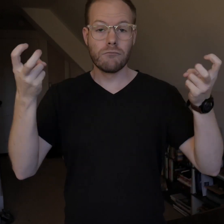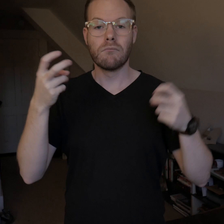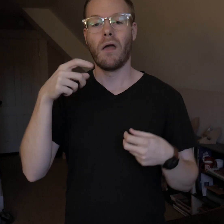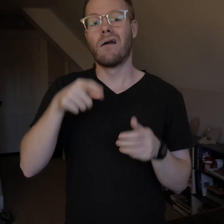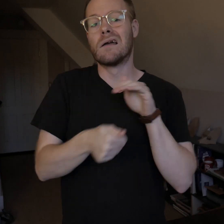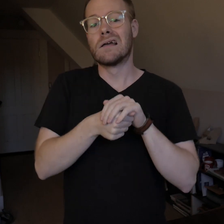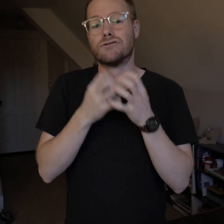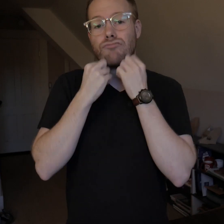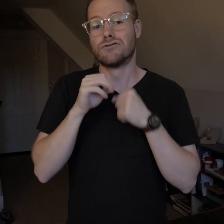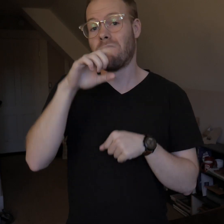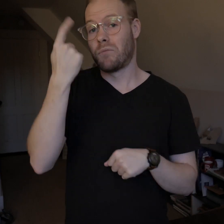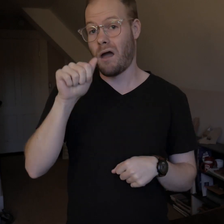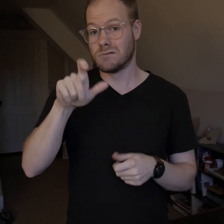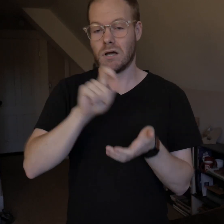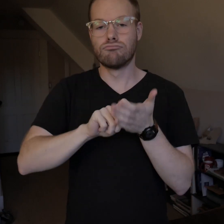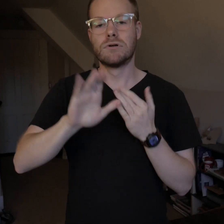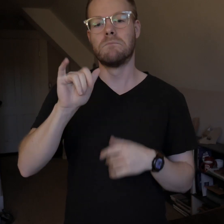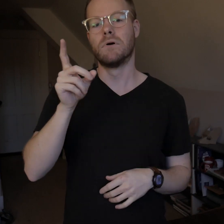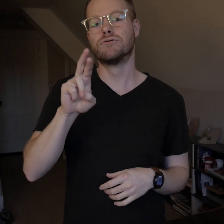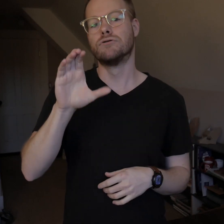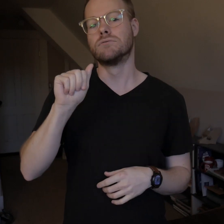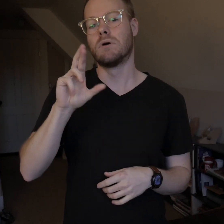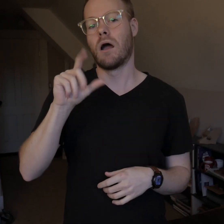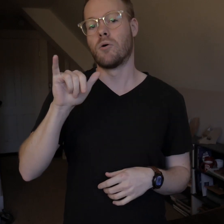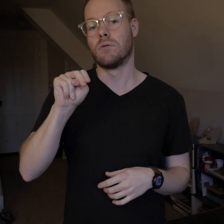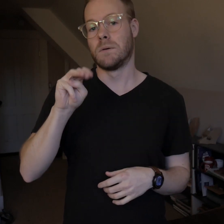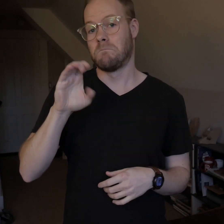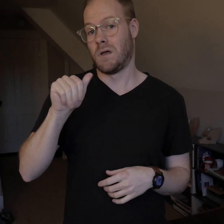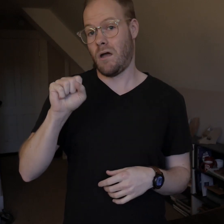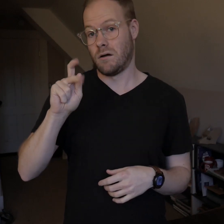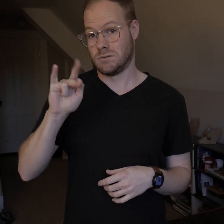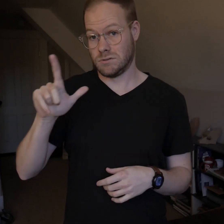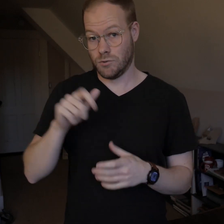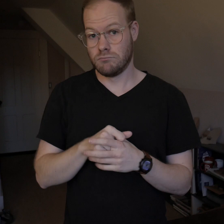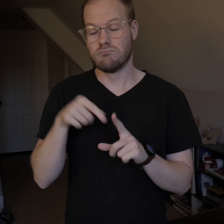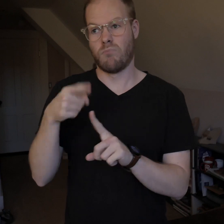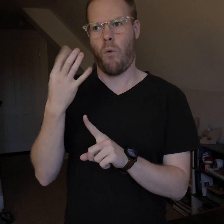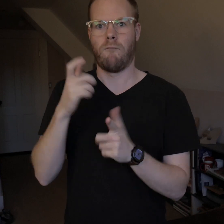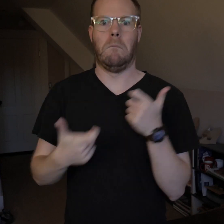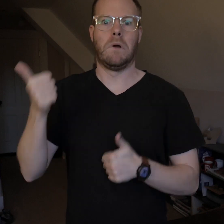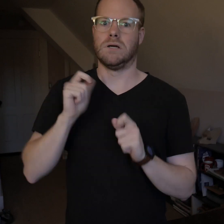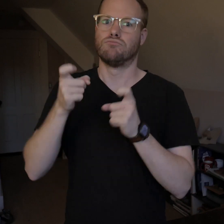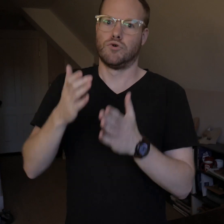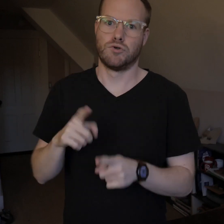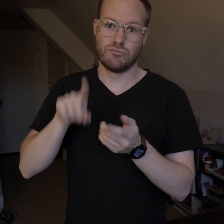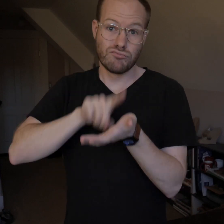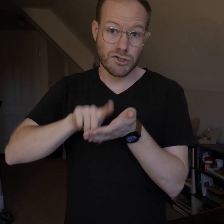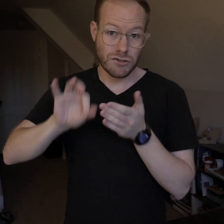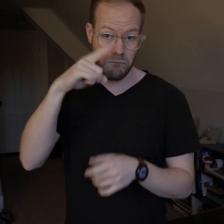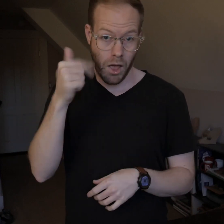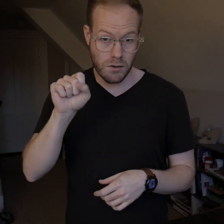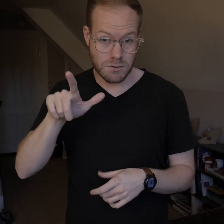The Hidden Treasure of Black ASL written by Dr. Carolyn McCaskill. She’s one of the biggest contributors to the research of Black ASL.